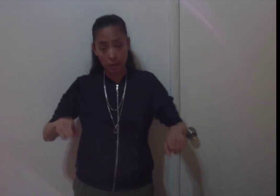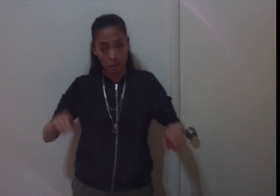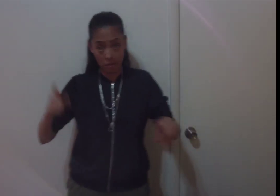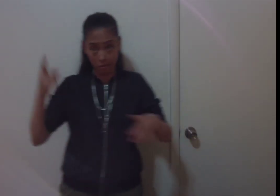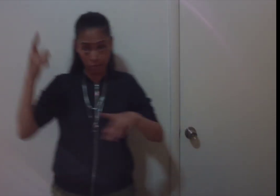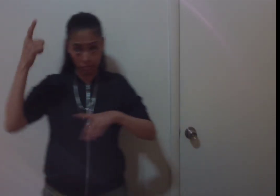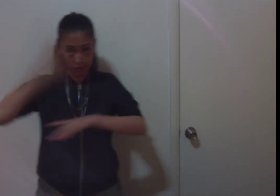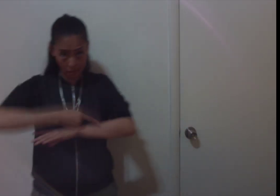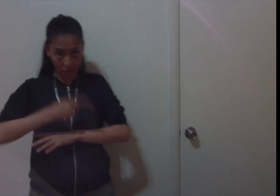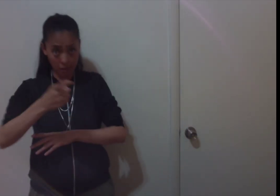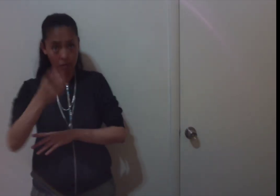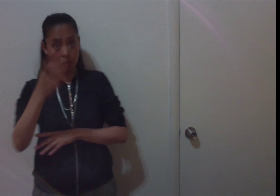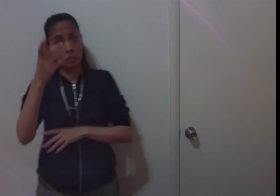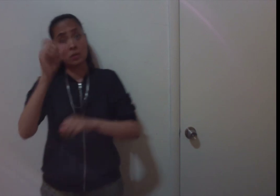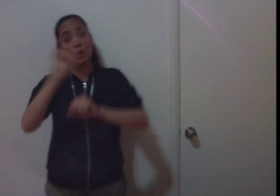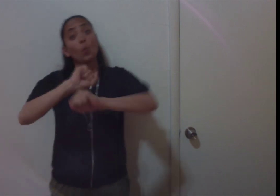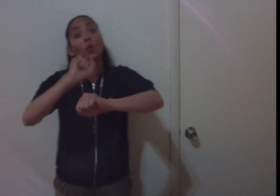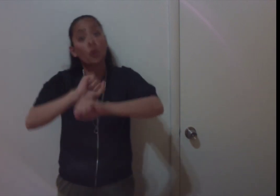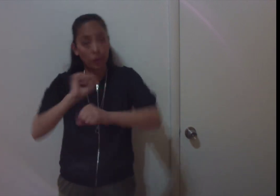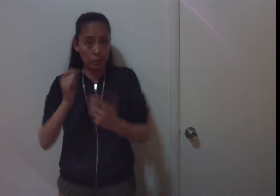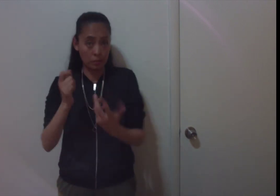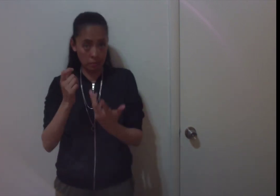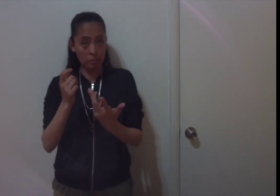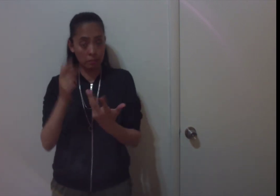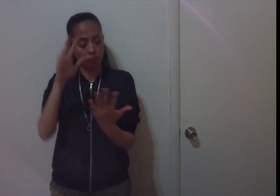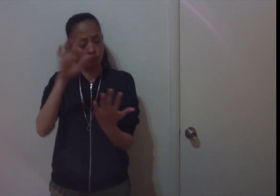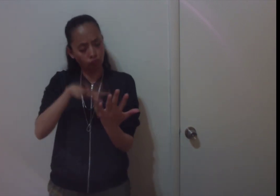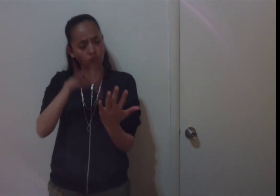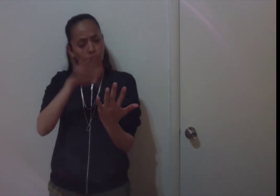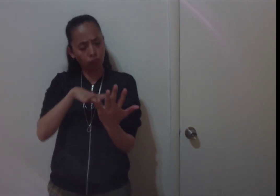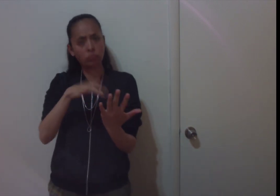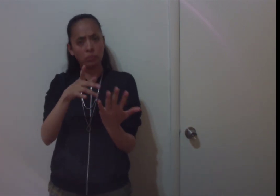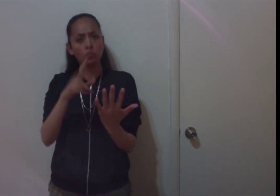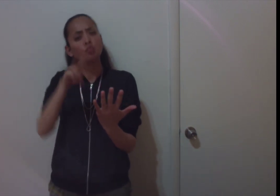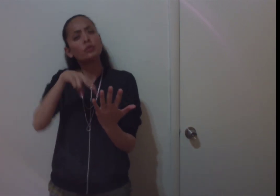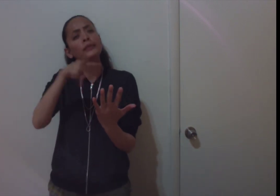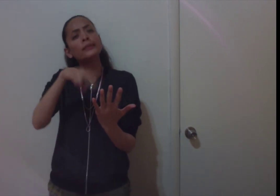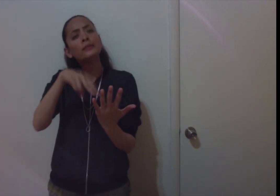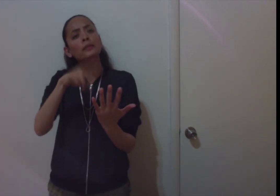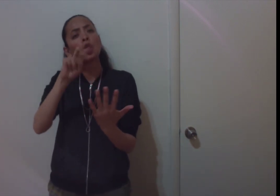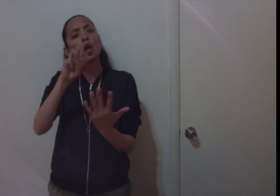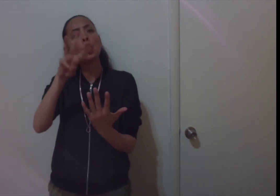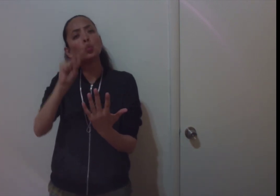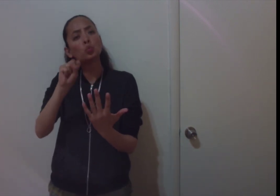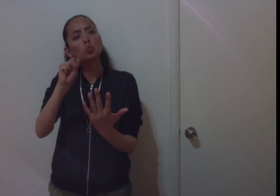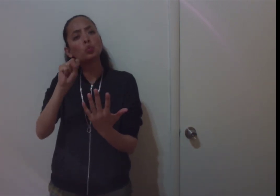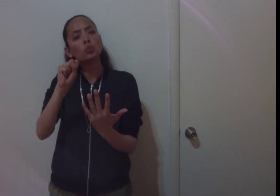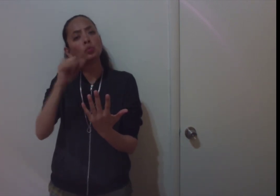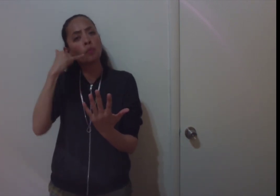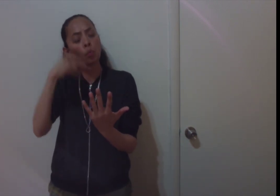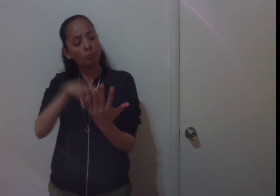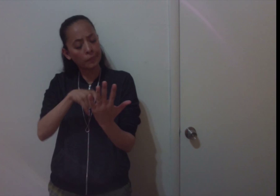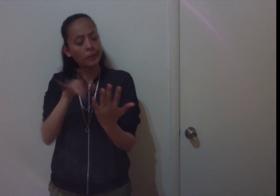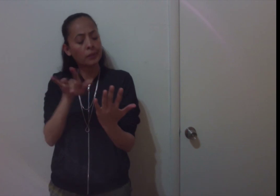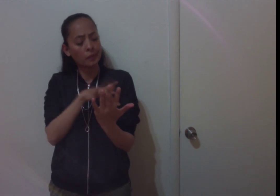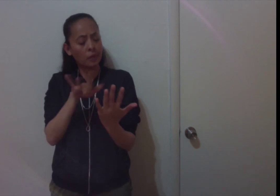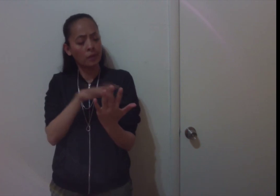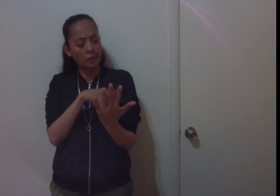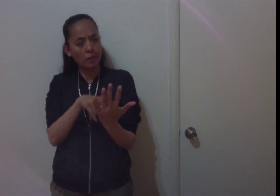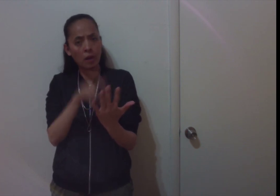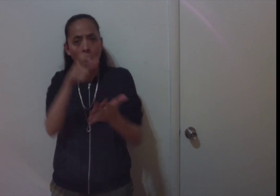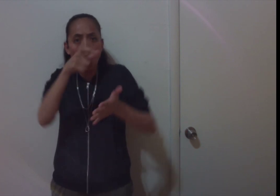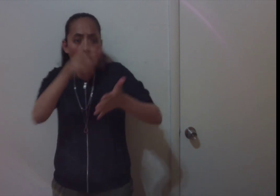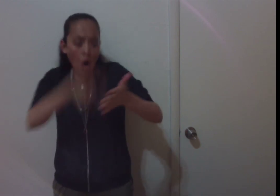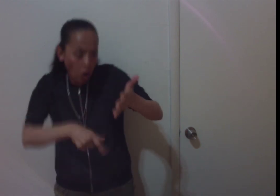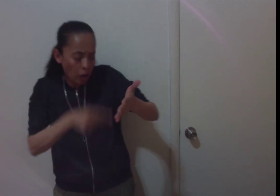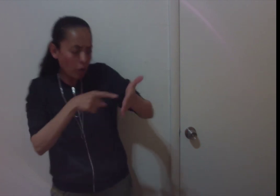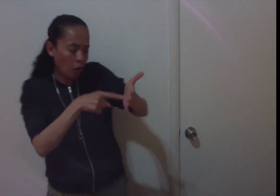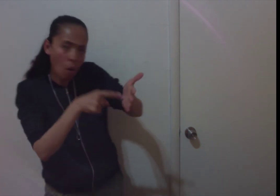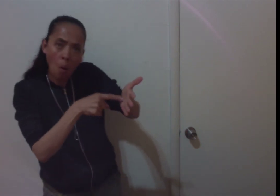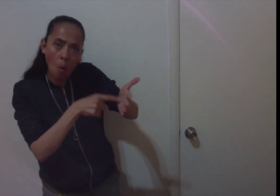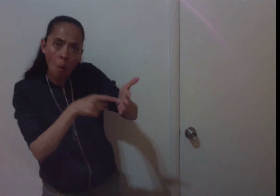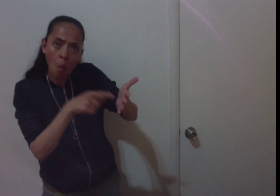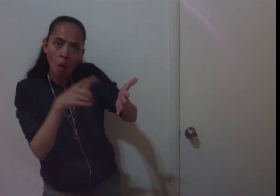Zulay Maldonado: One day, I was at work, scrolling through the news on my phone, and came across an article.